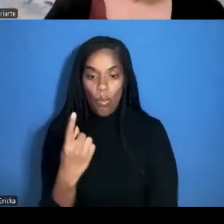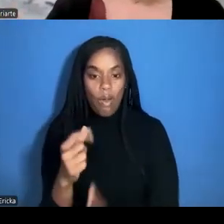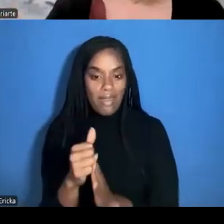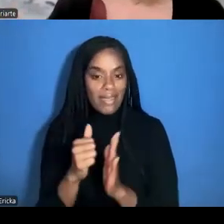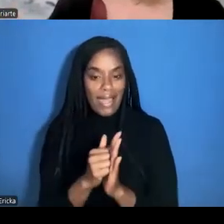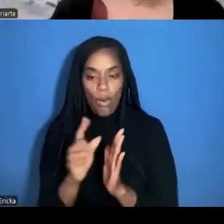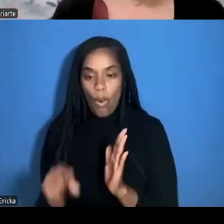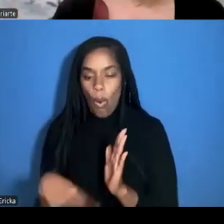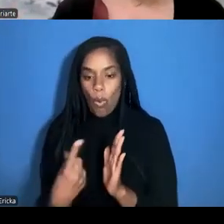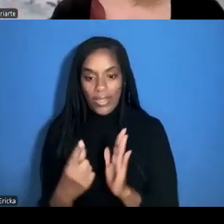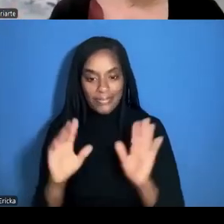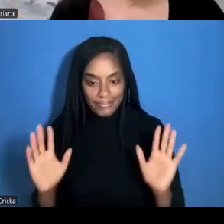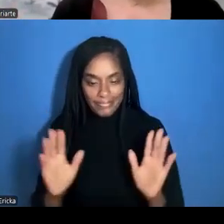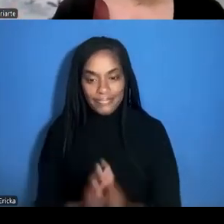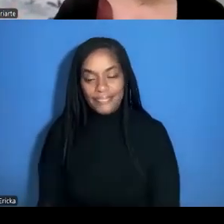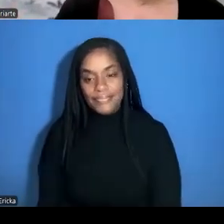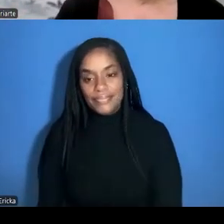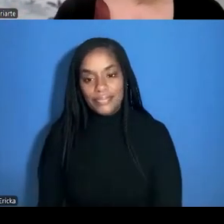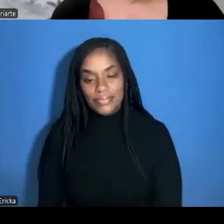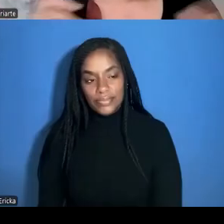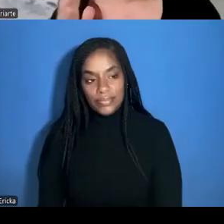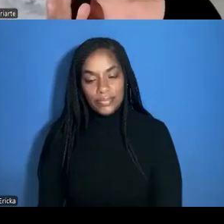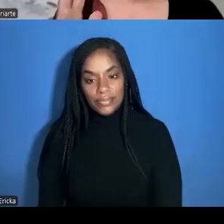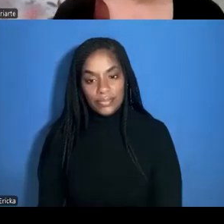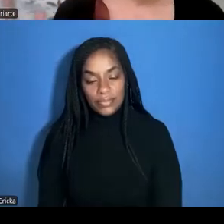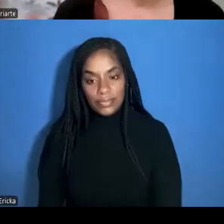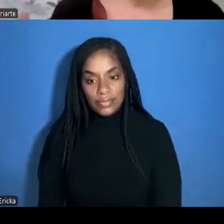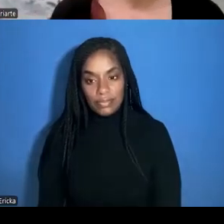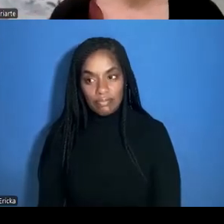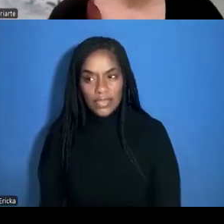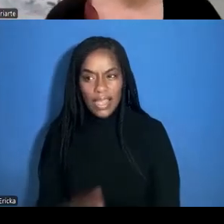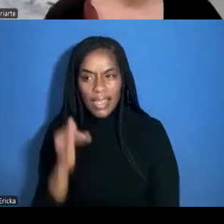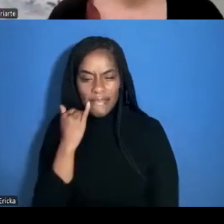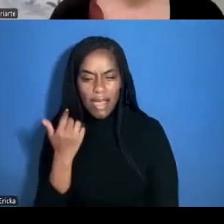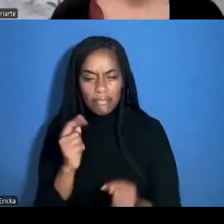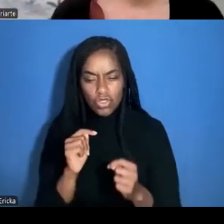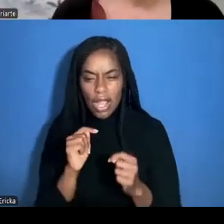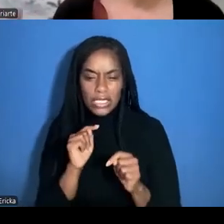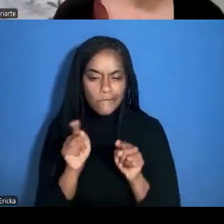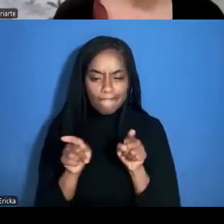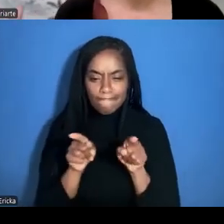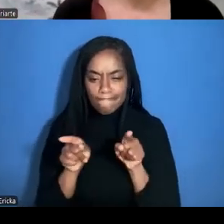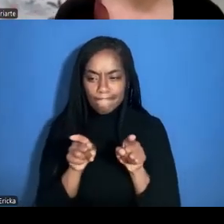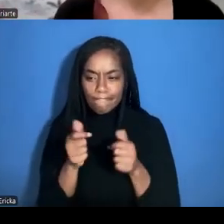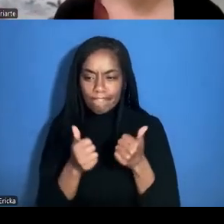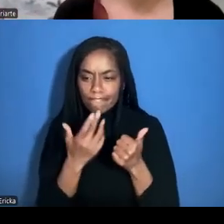So I'm going to have to if I'm deciding between Washington and California, I've got to decide.